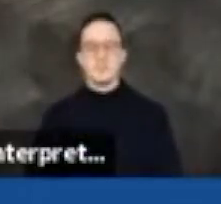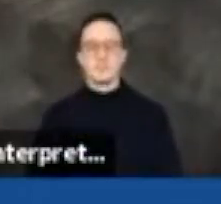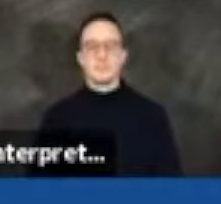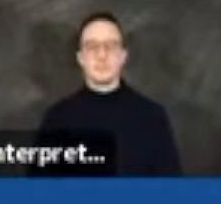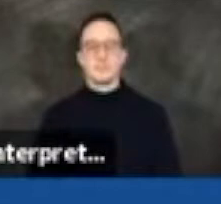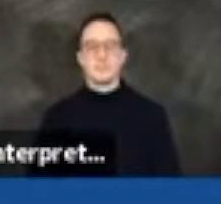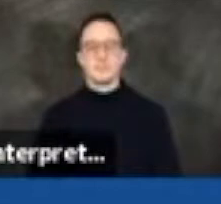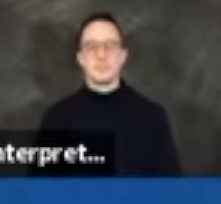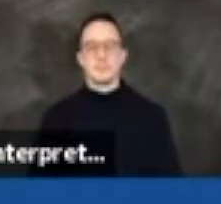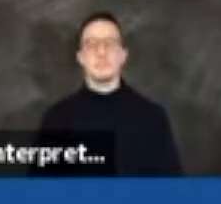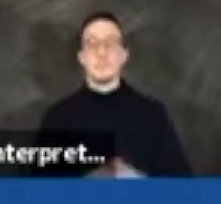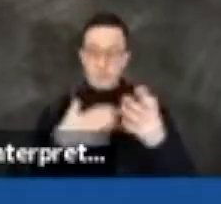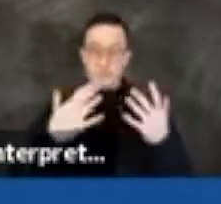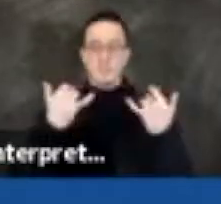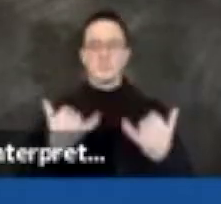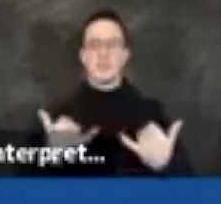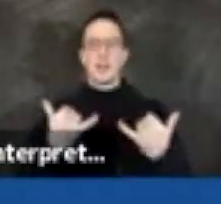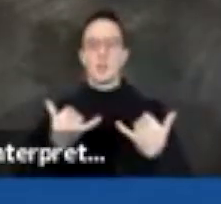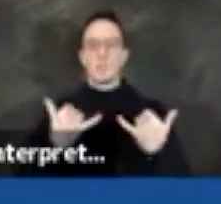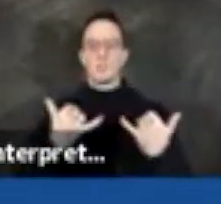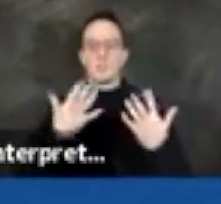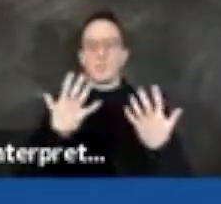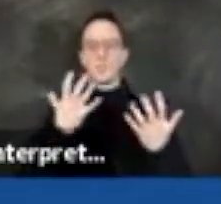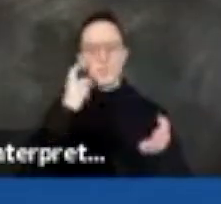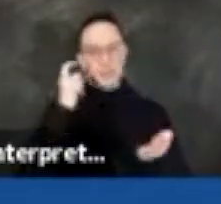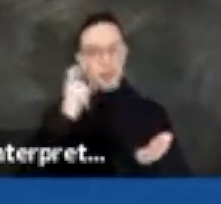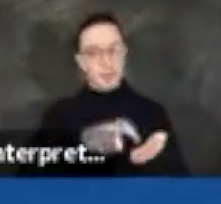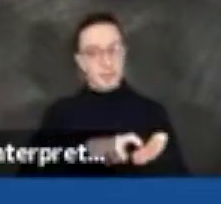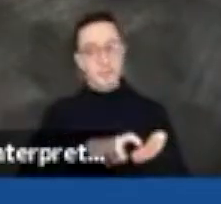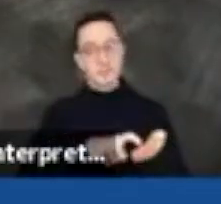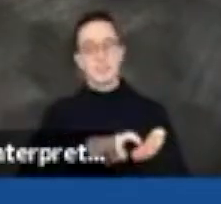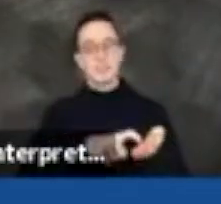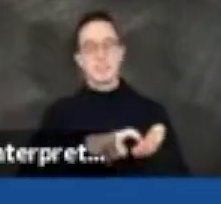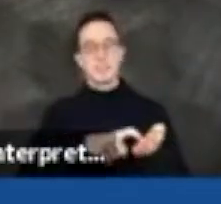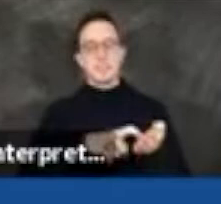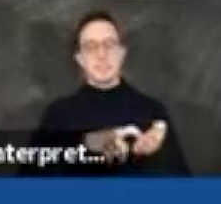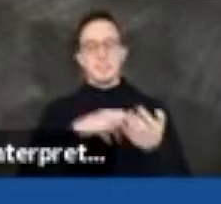CURRENT TIMES, WE WANT TO TAKE A MOMENT, TO RECOGNIZE, THE UNSEEN LABOR OF THE MANY PEOPLE,